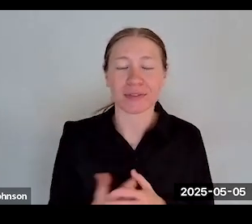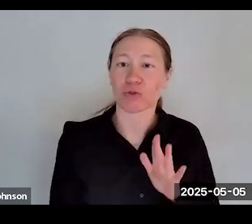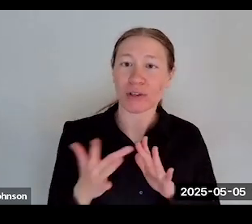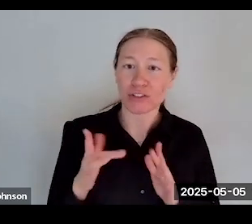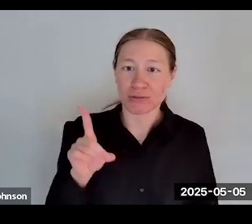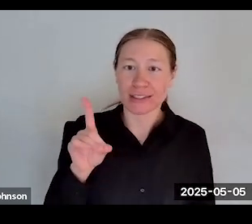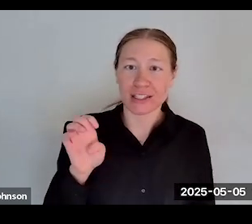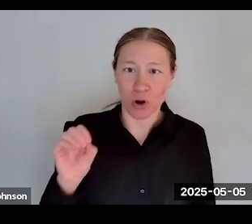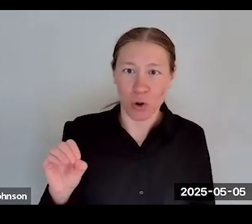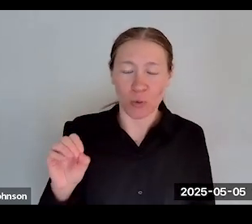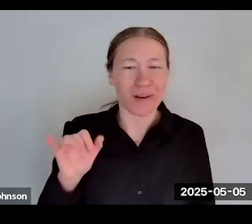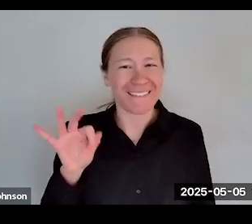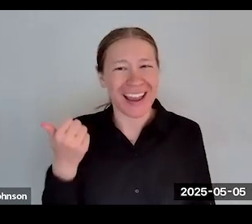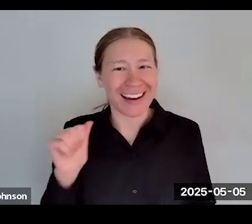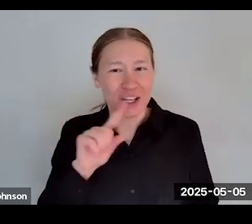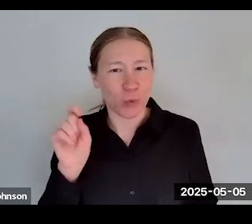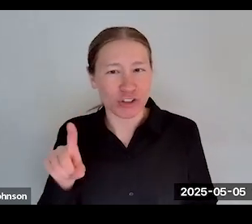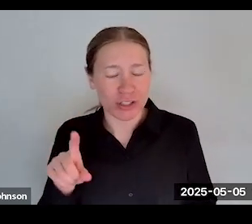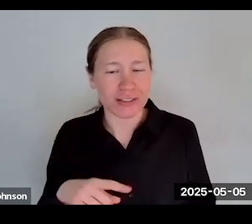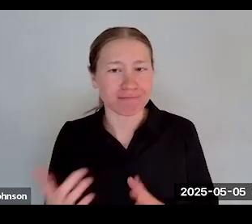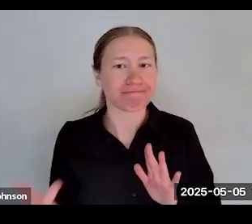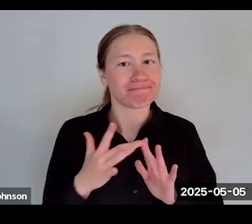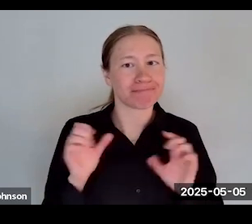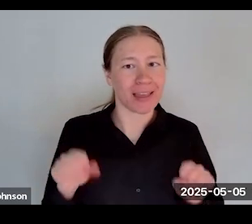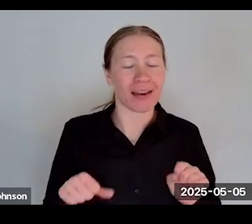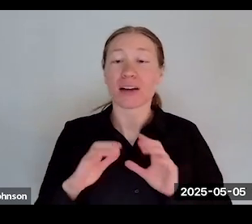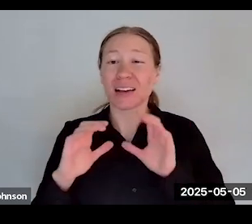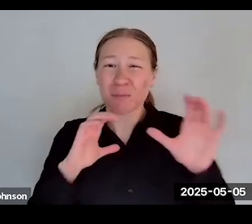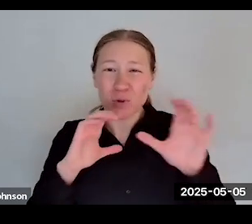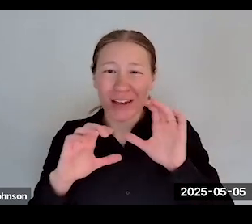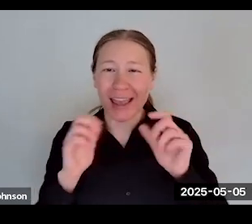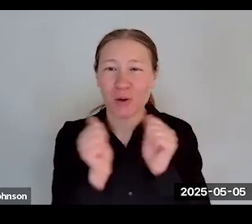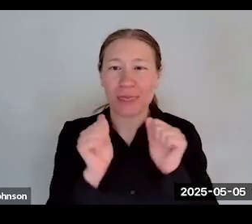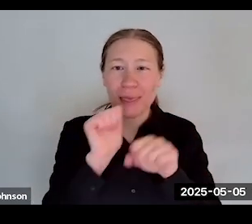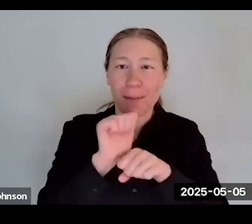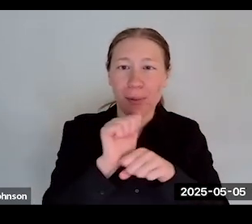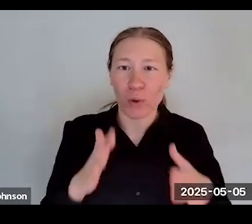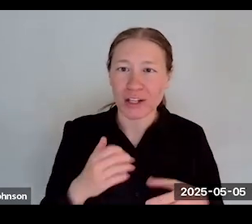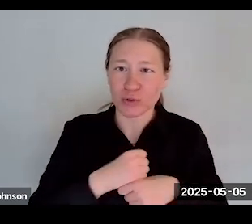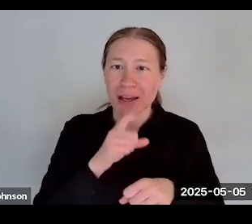when questions come up, and communicate with the employee to make sure that you're supporting them in a way that they need.